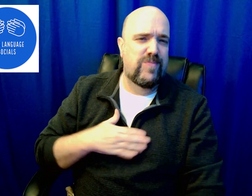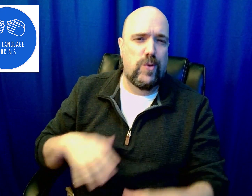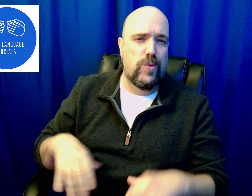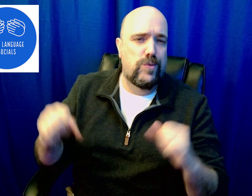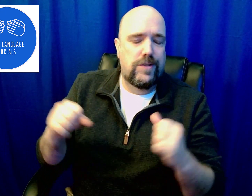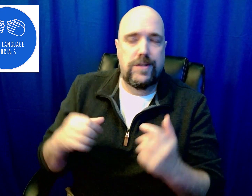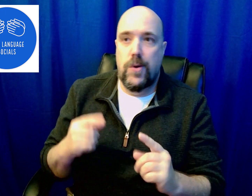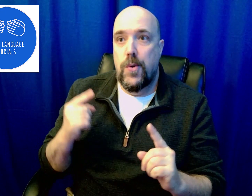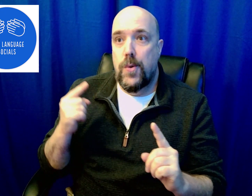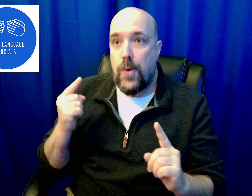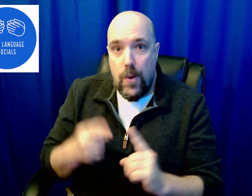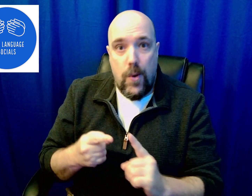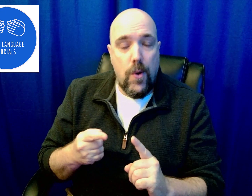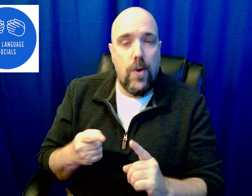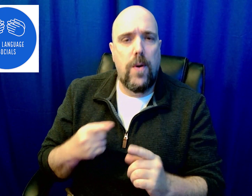This is is just my own host.